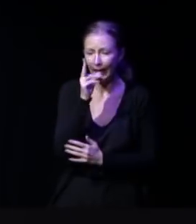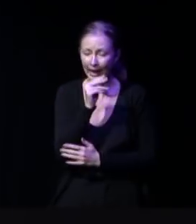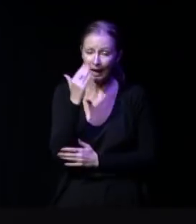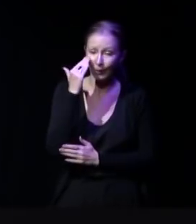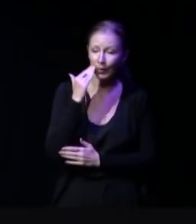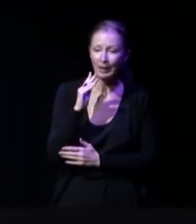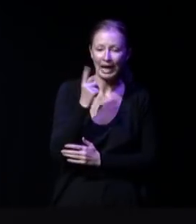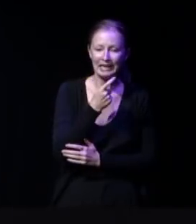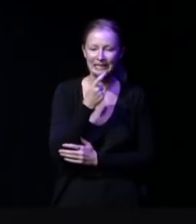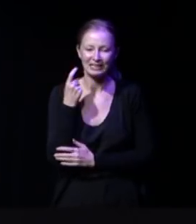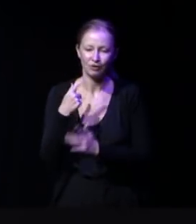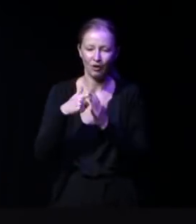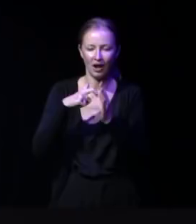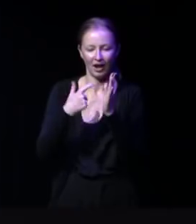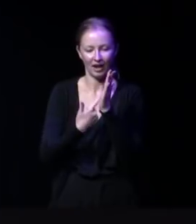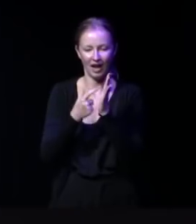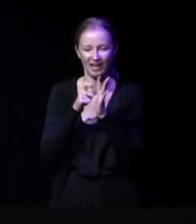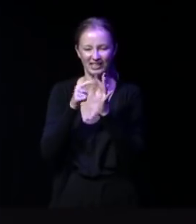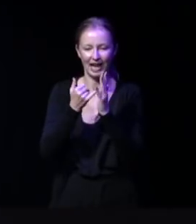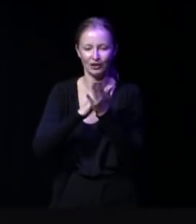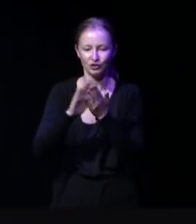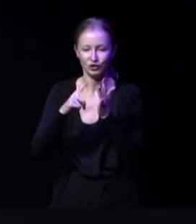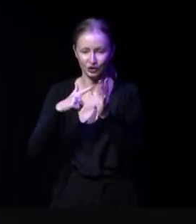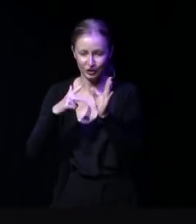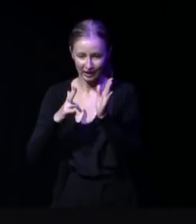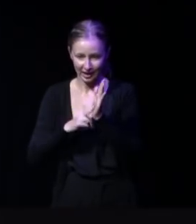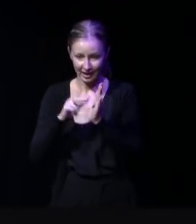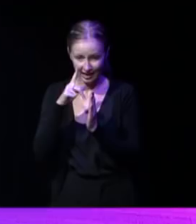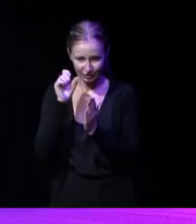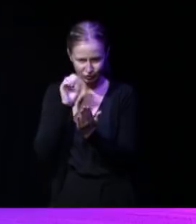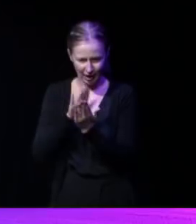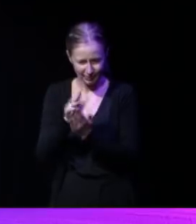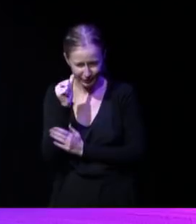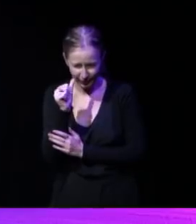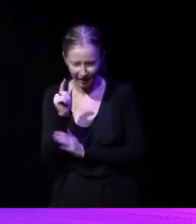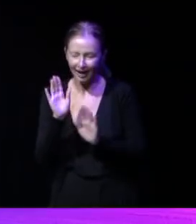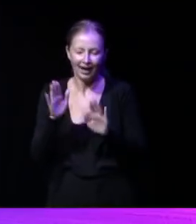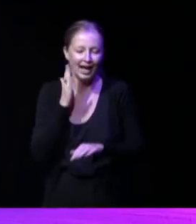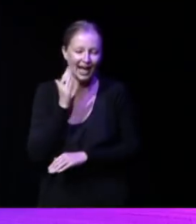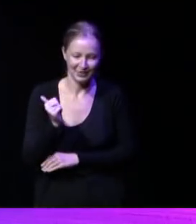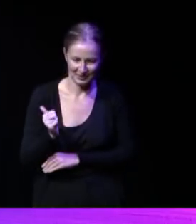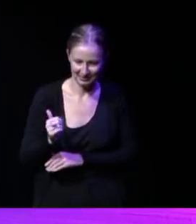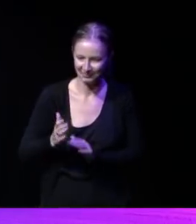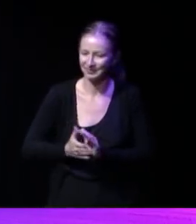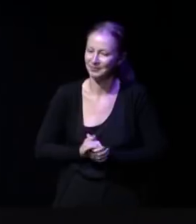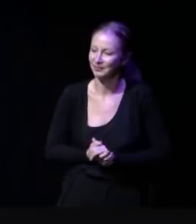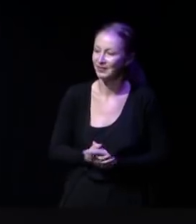to the Kardashian Instagram feed. Do you know about the Kardashian? Anyway, and then they go and they feel so badly